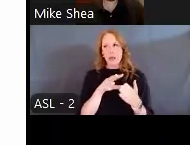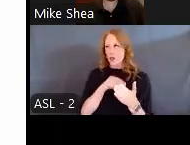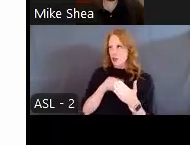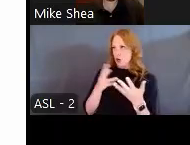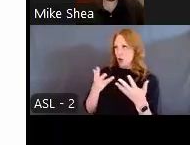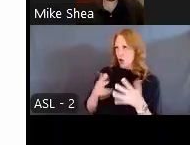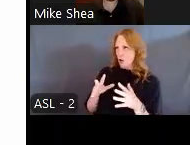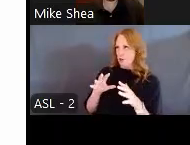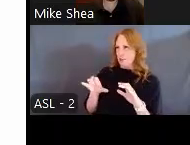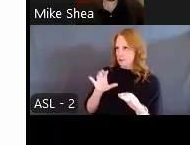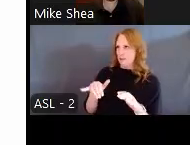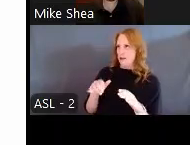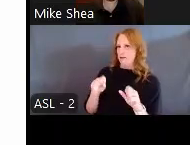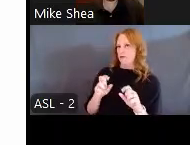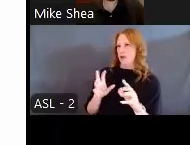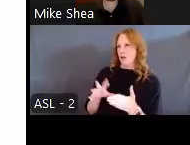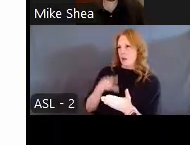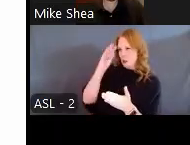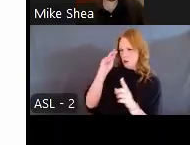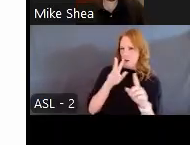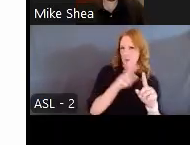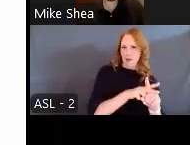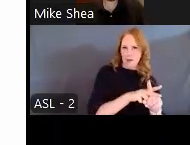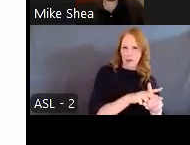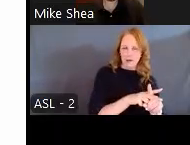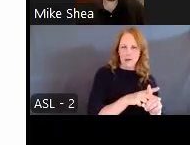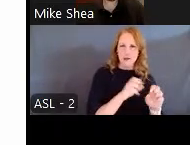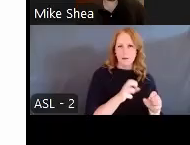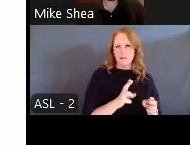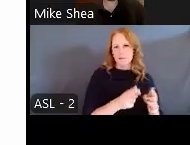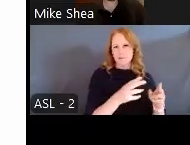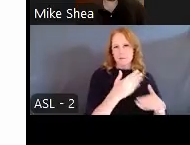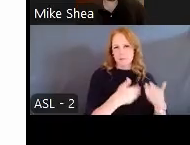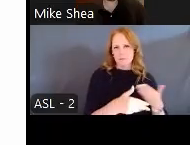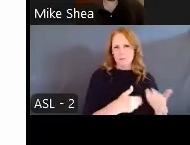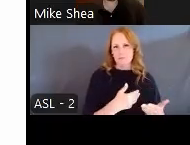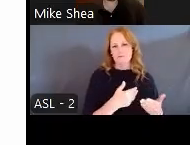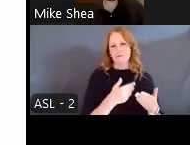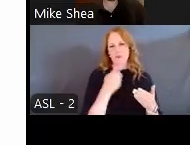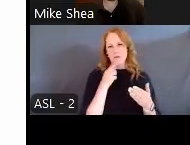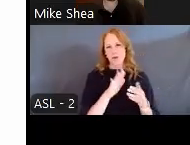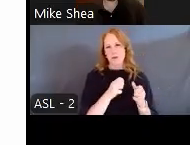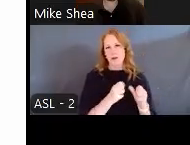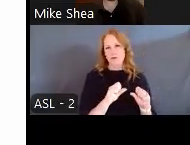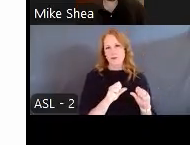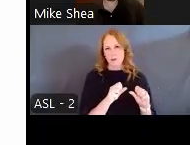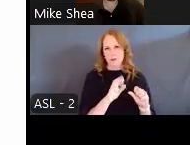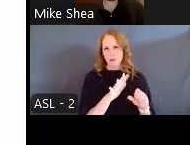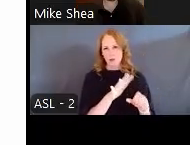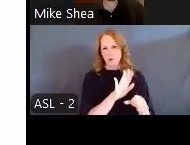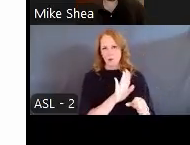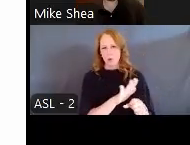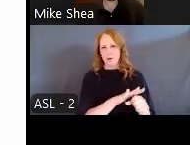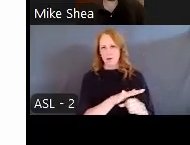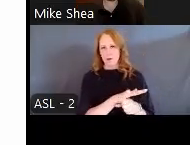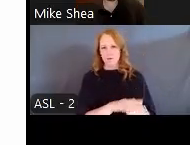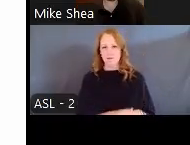information from just what you've learned here to elevating your efforts wherever you are.